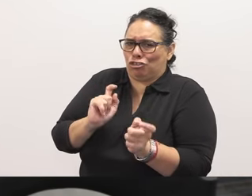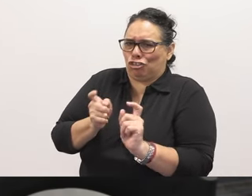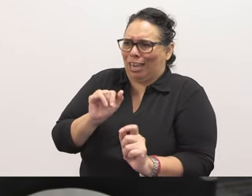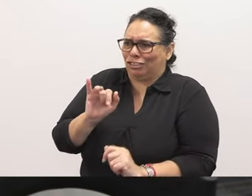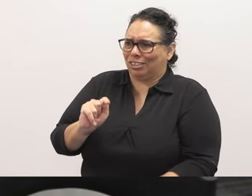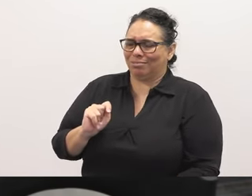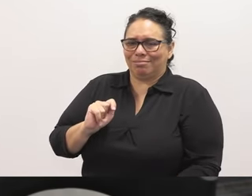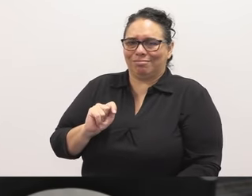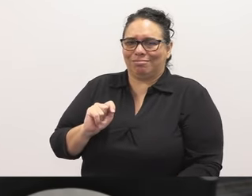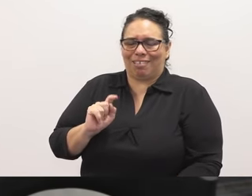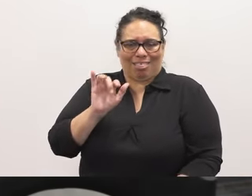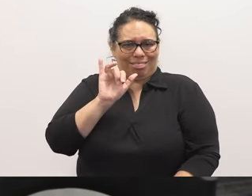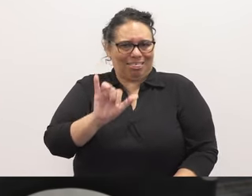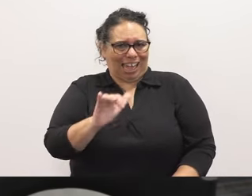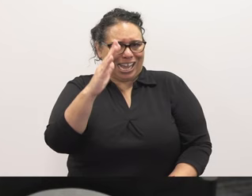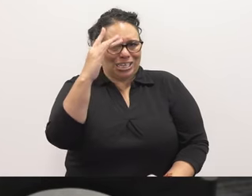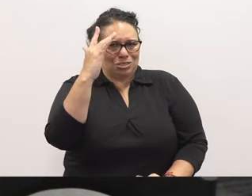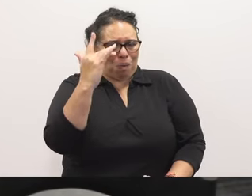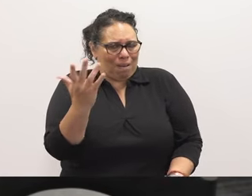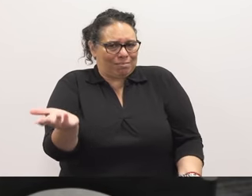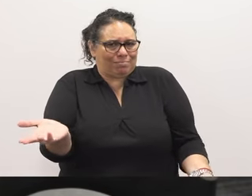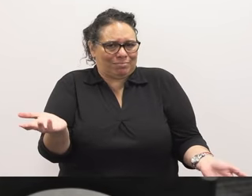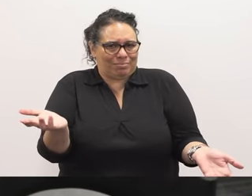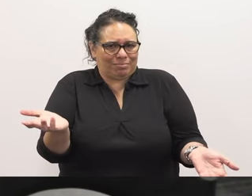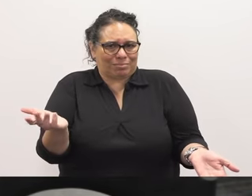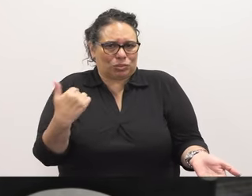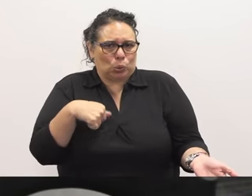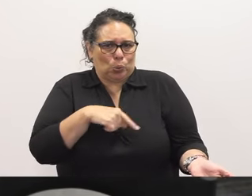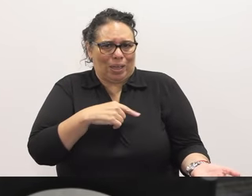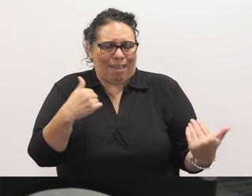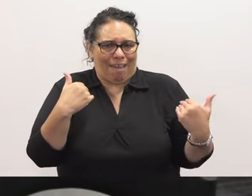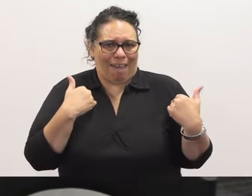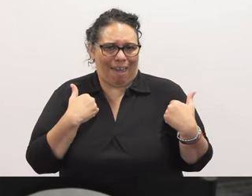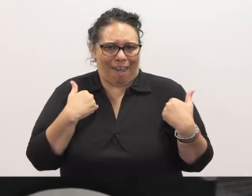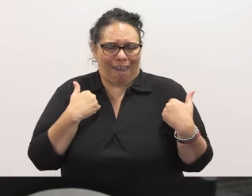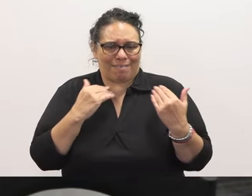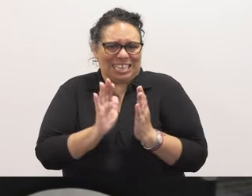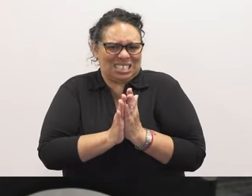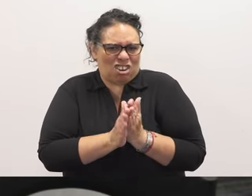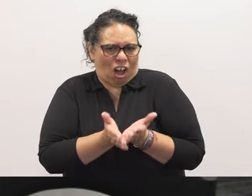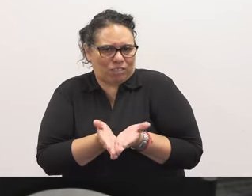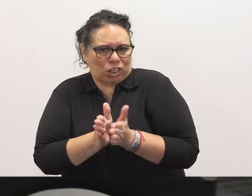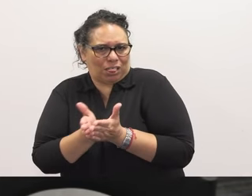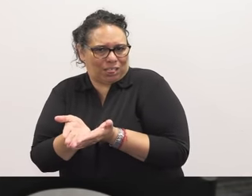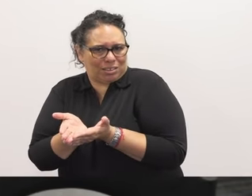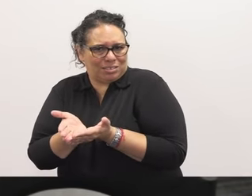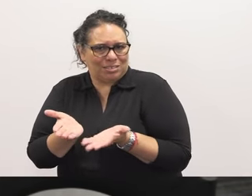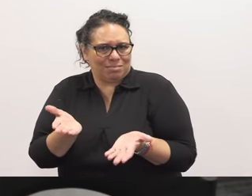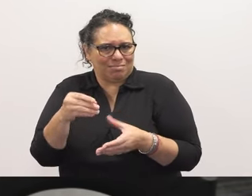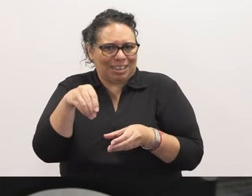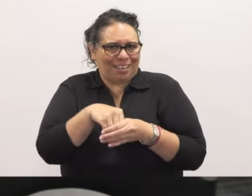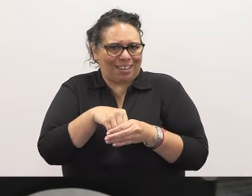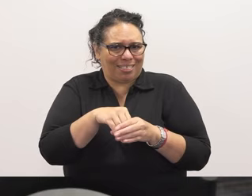which is why we have these novels, you know, in the classroom today